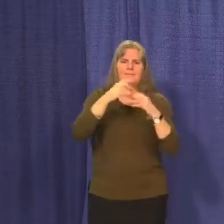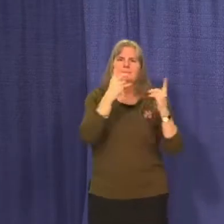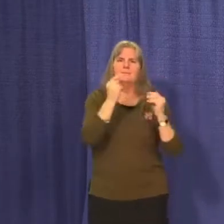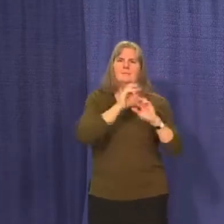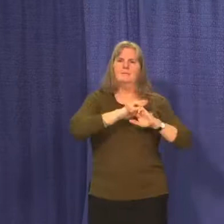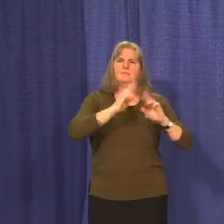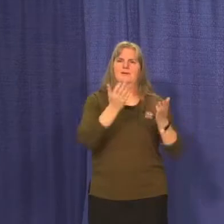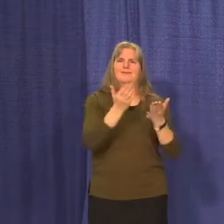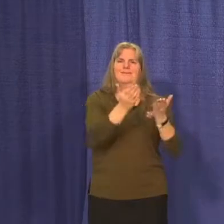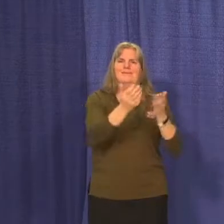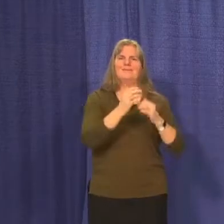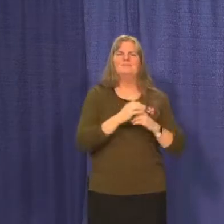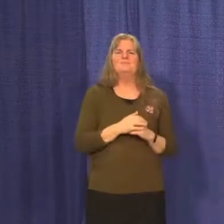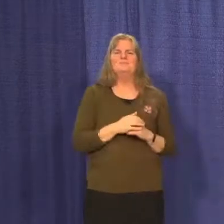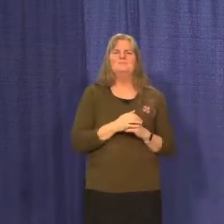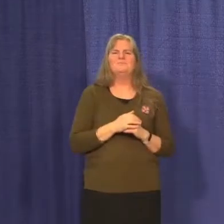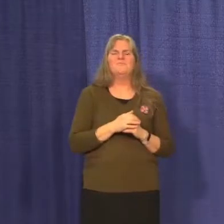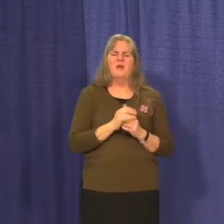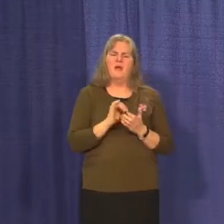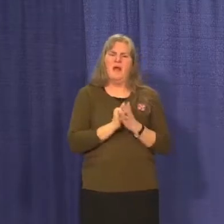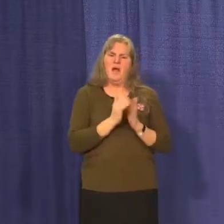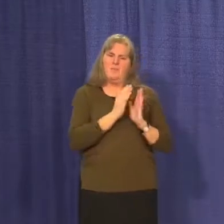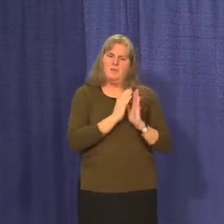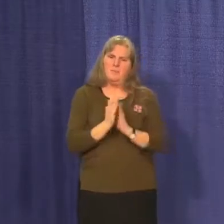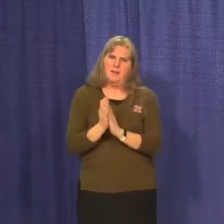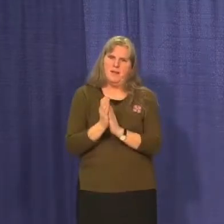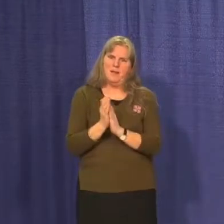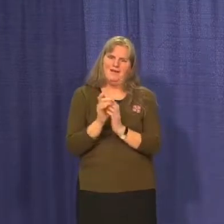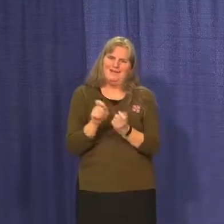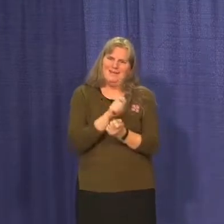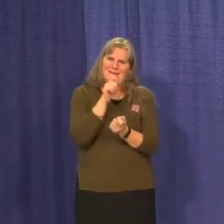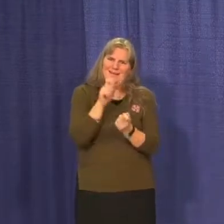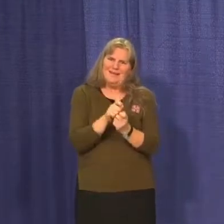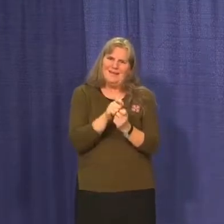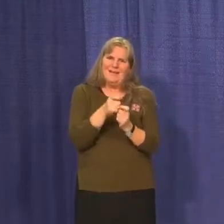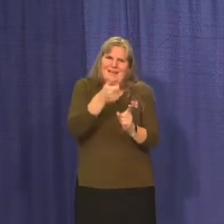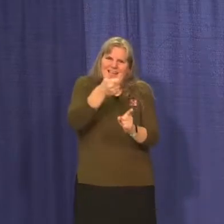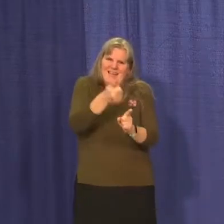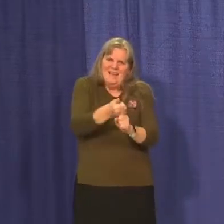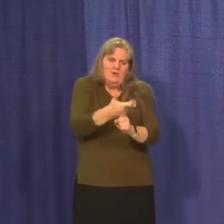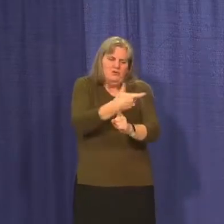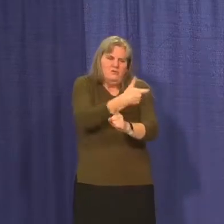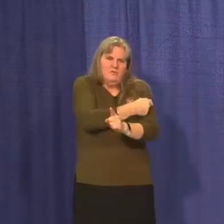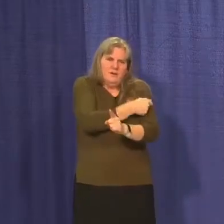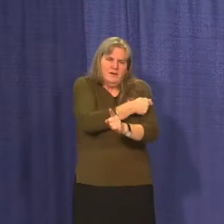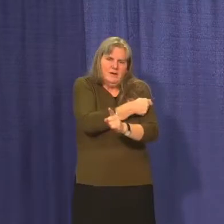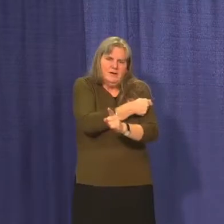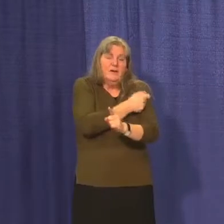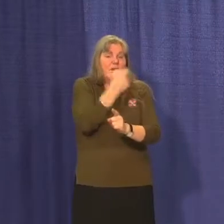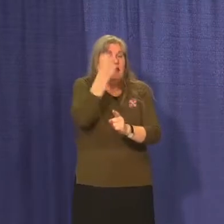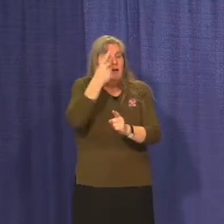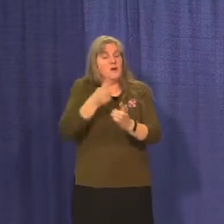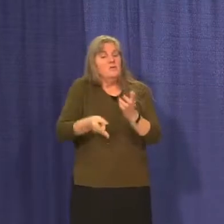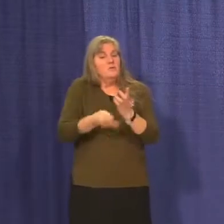make available. Remember how we need to plan every bio and every dose, not just because of the storage